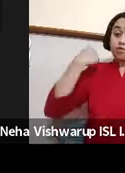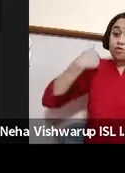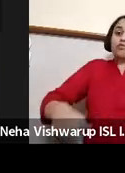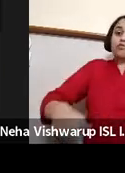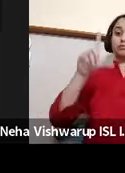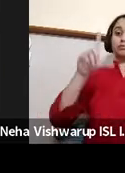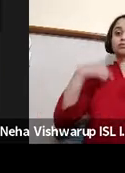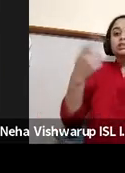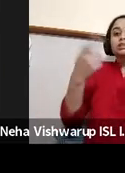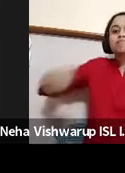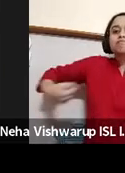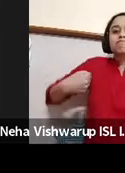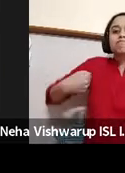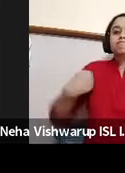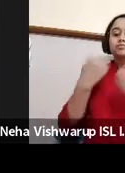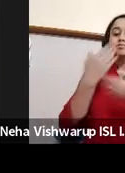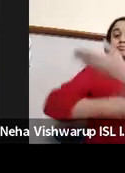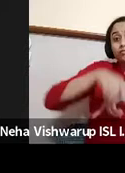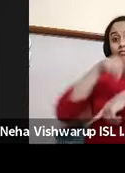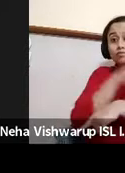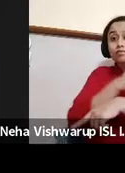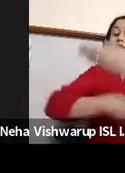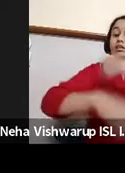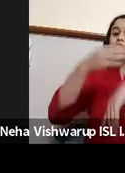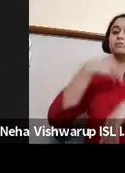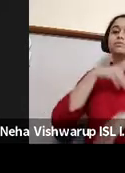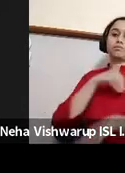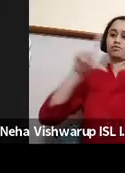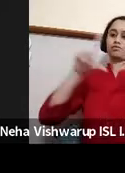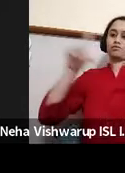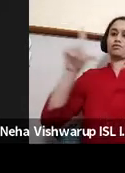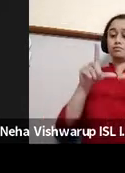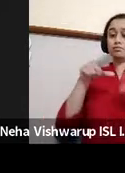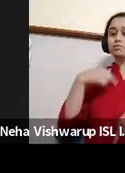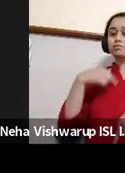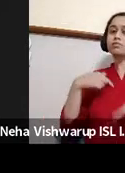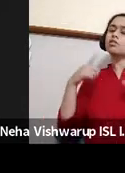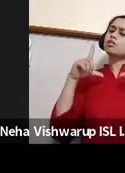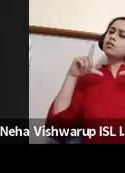so that he could qualify for disability benefits the care with which Suresh has placed the three